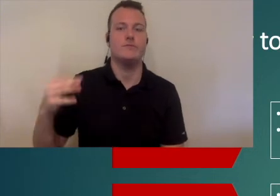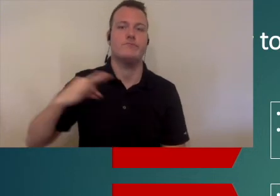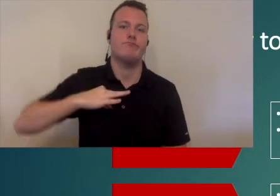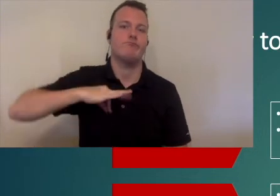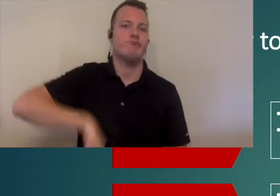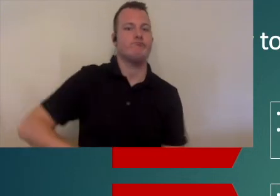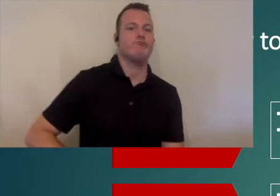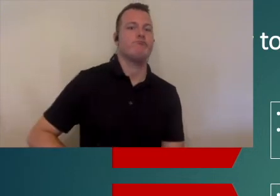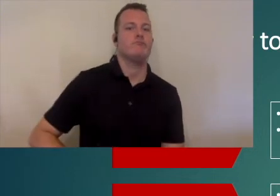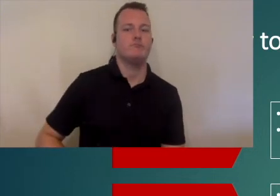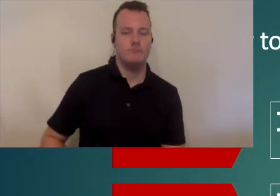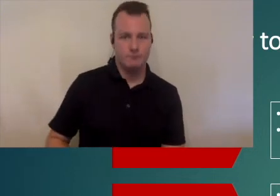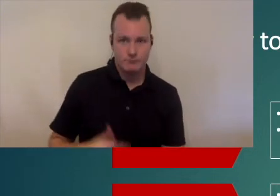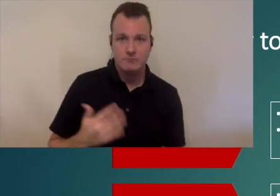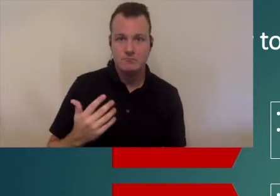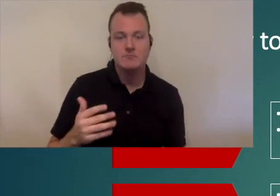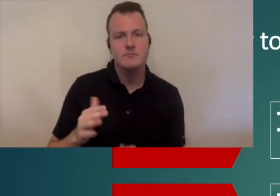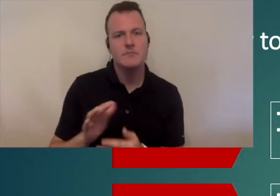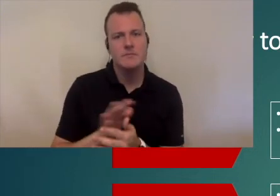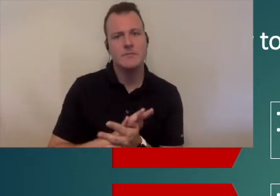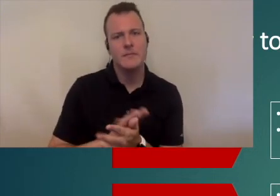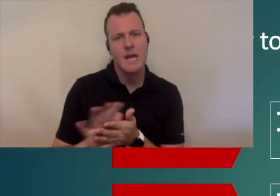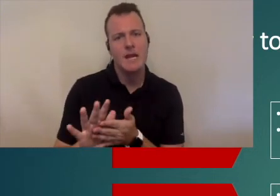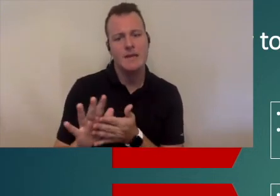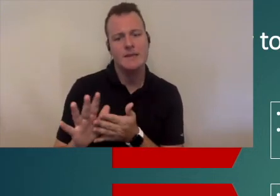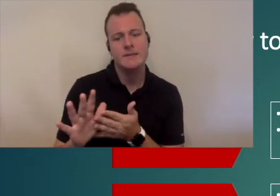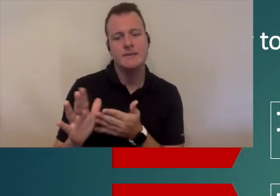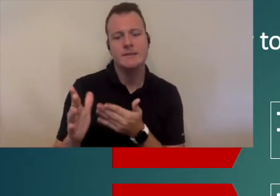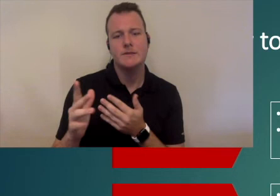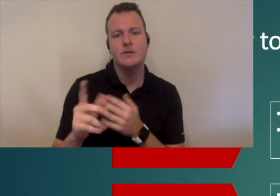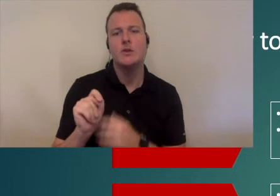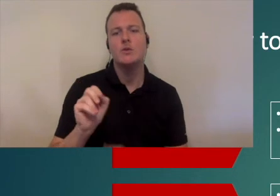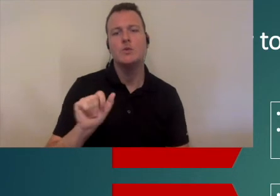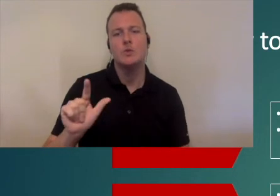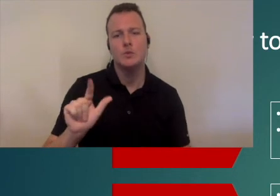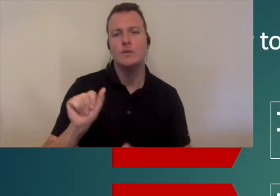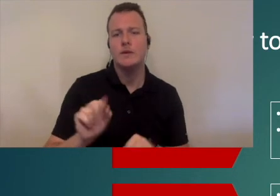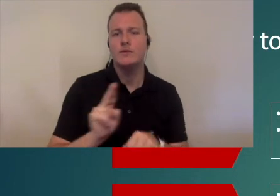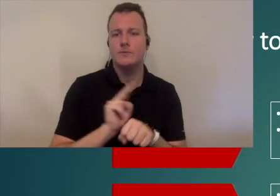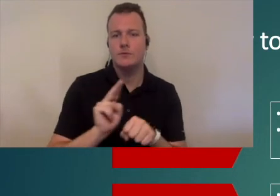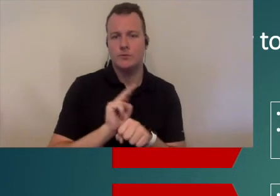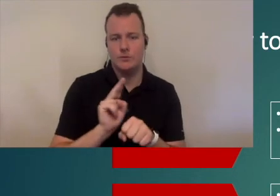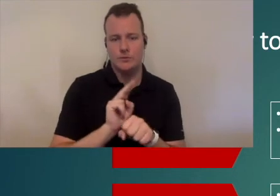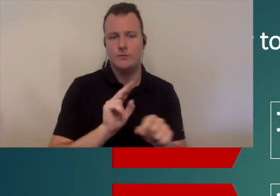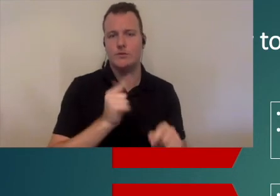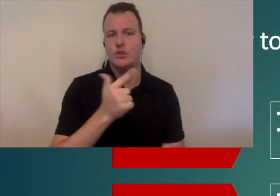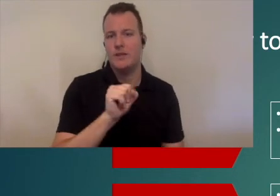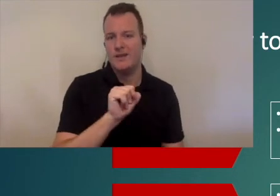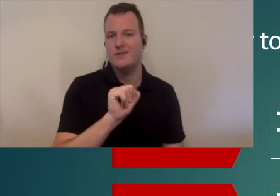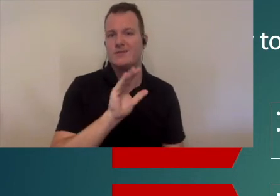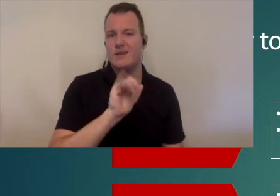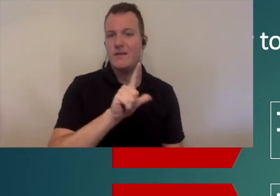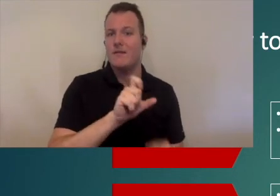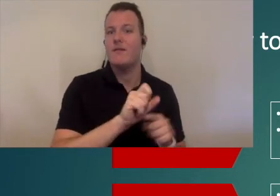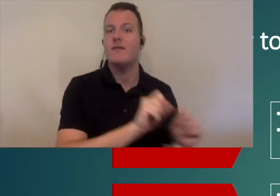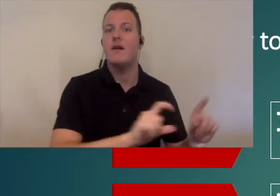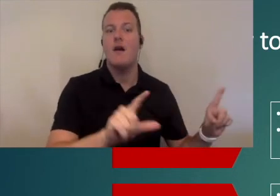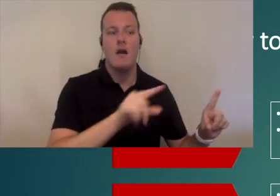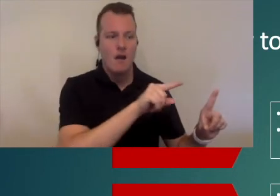that's a nice kind of touch point that you can use to to figure out where to go